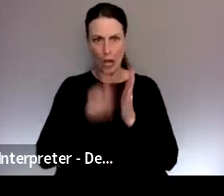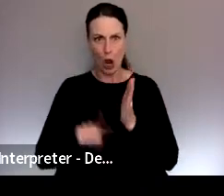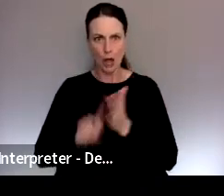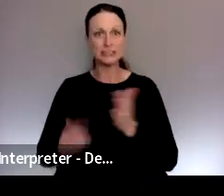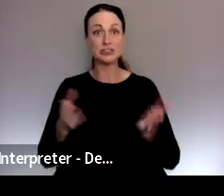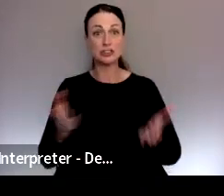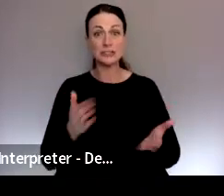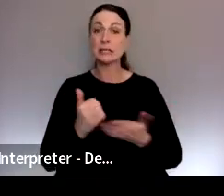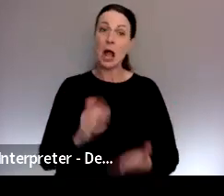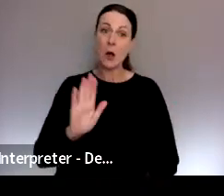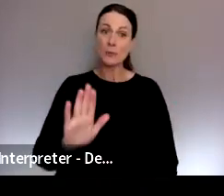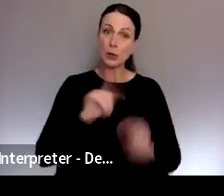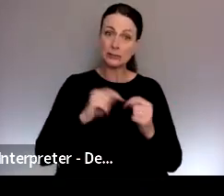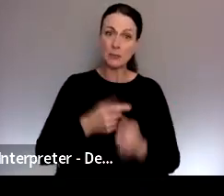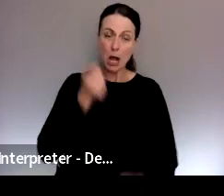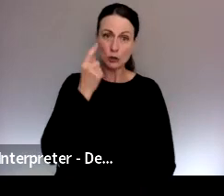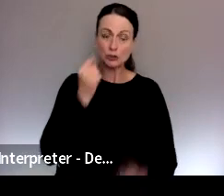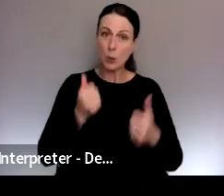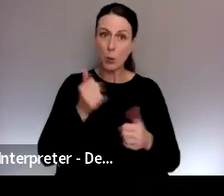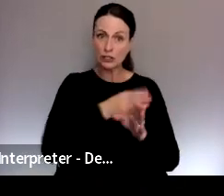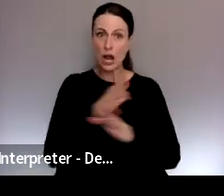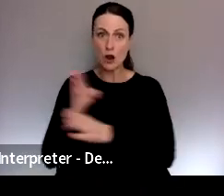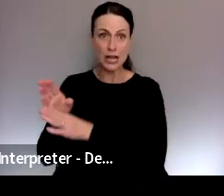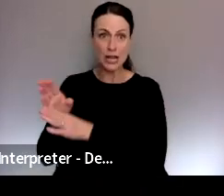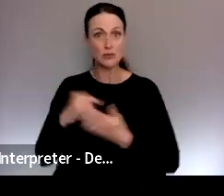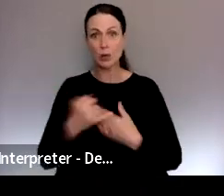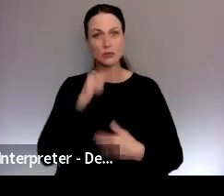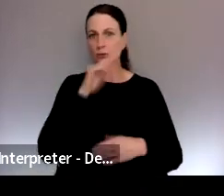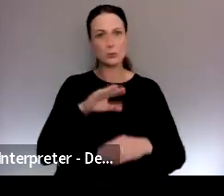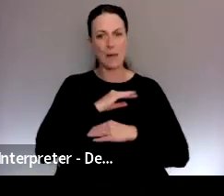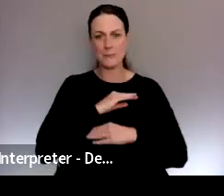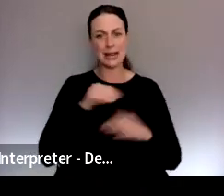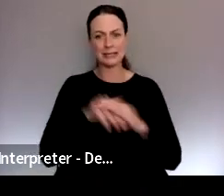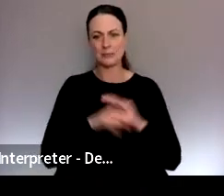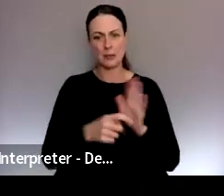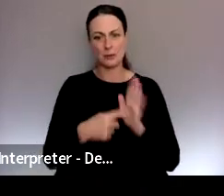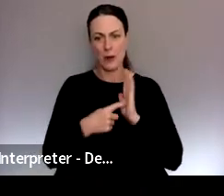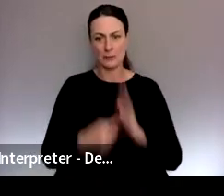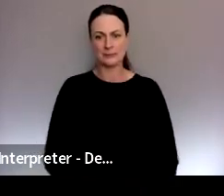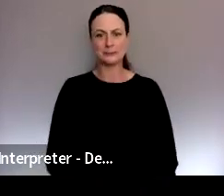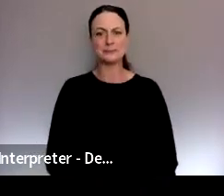that can help your team understand which areas of your project do not need accessibility requirements.